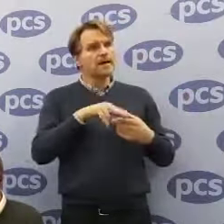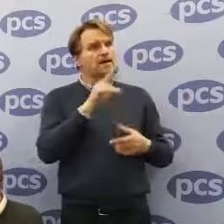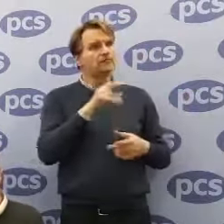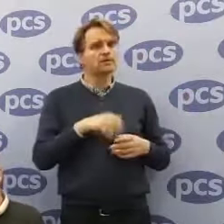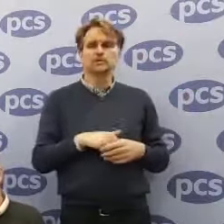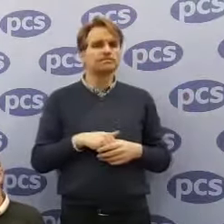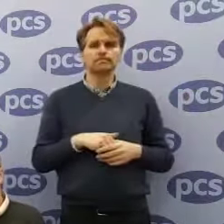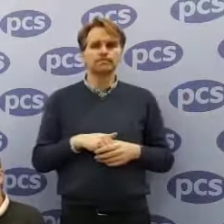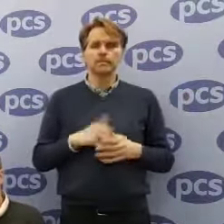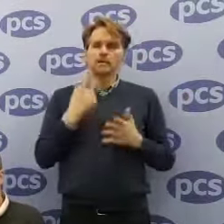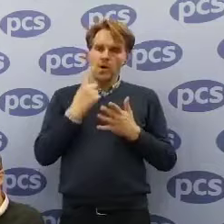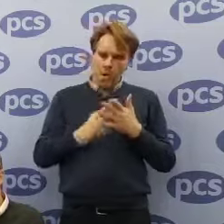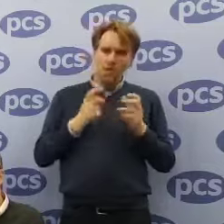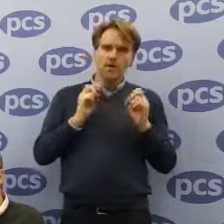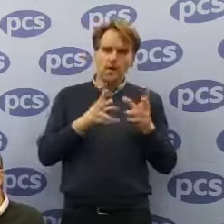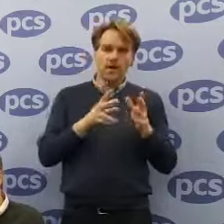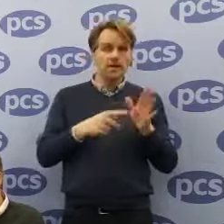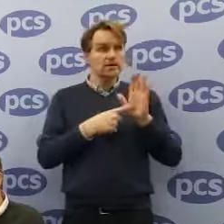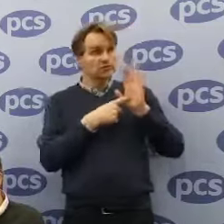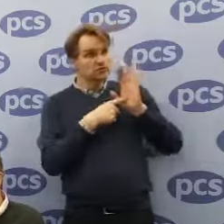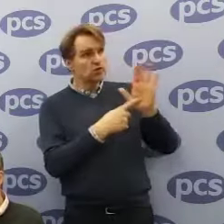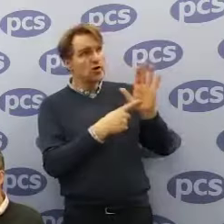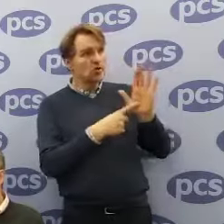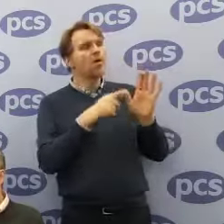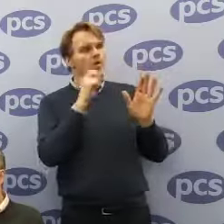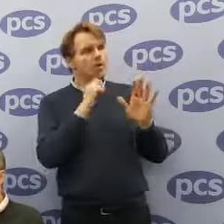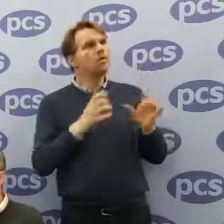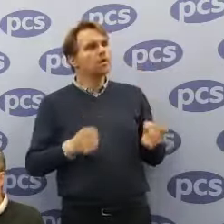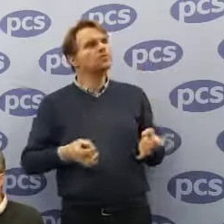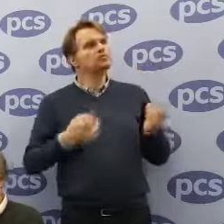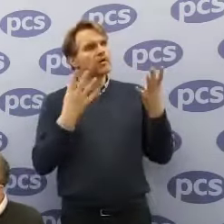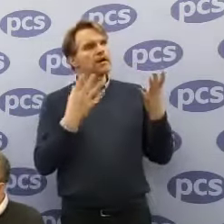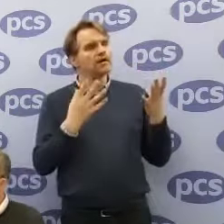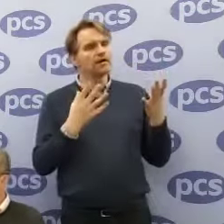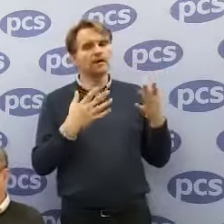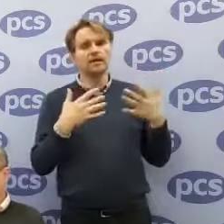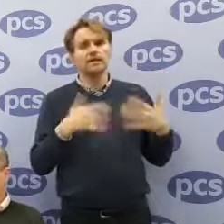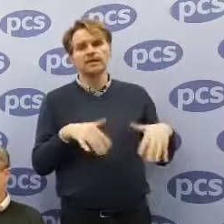the members are prepared to to take action. The FBU pensions victory is a